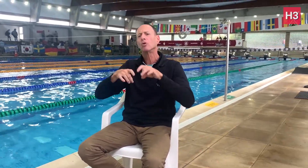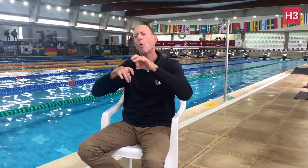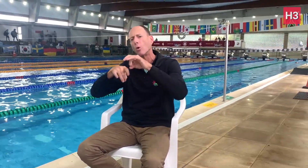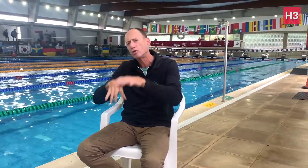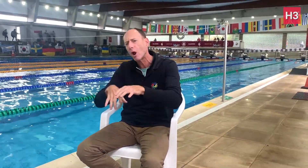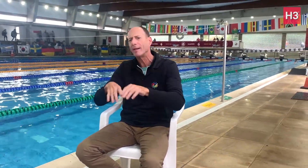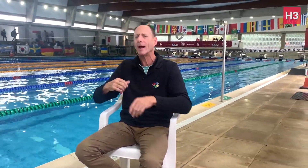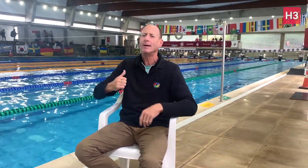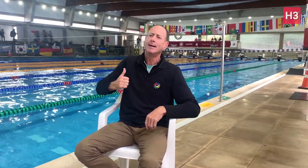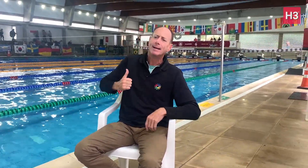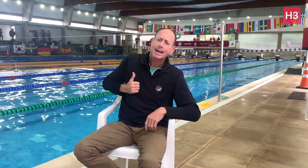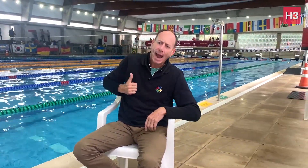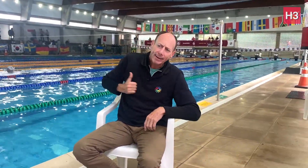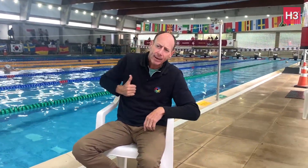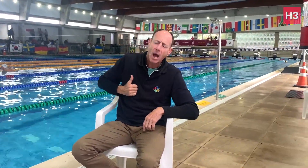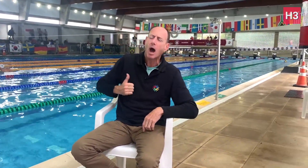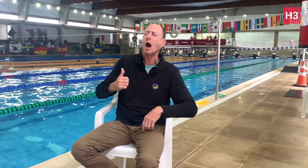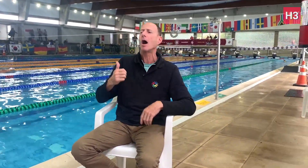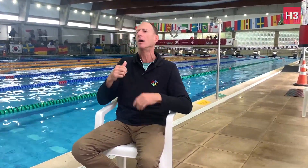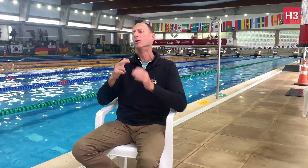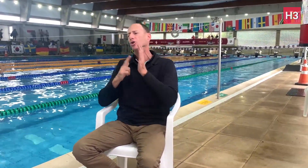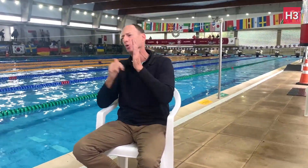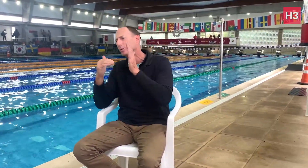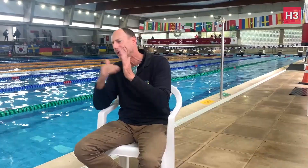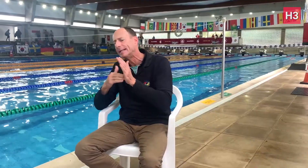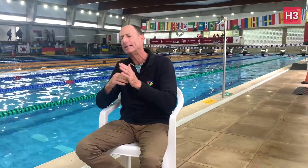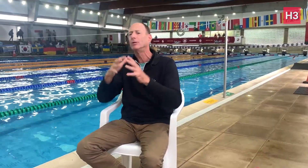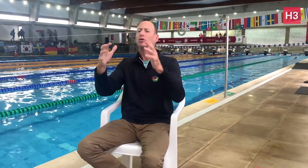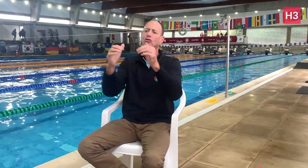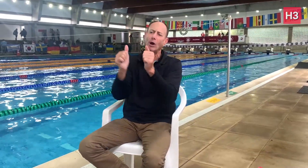of these three countries with large numbers